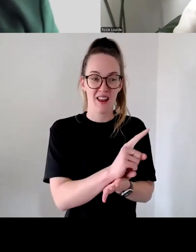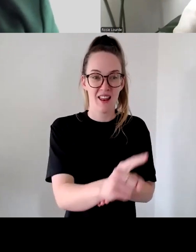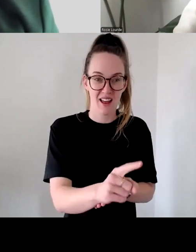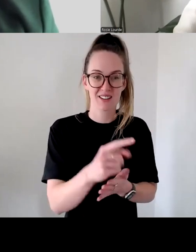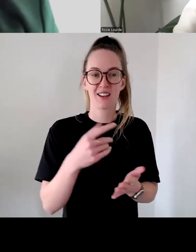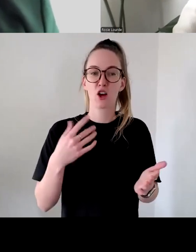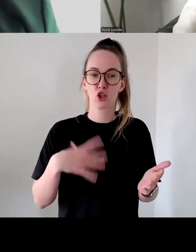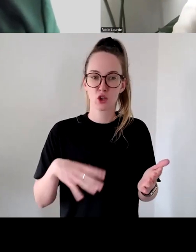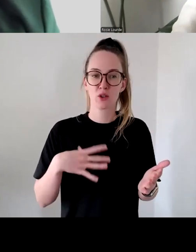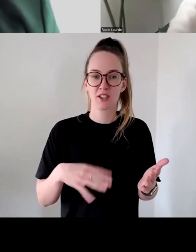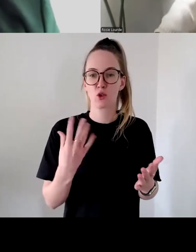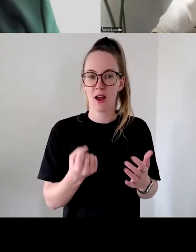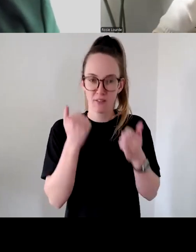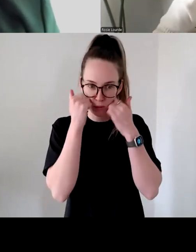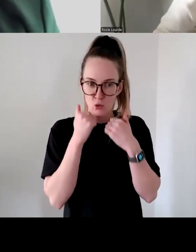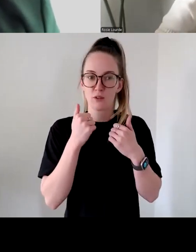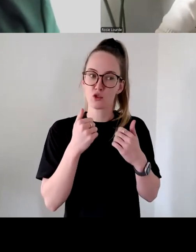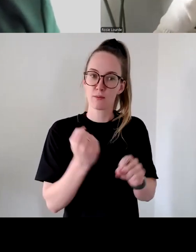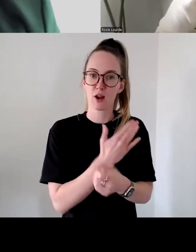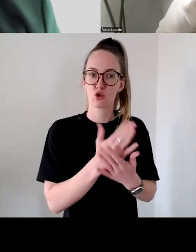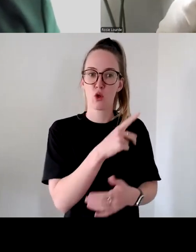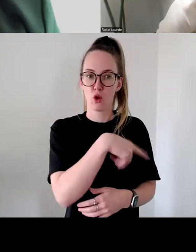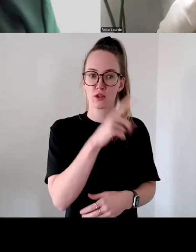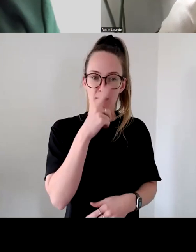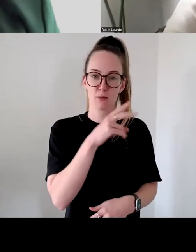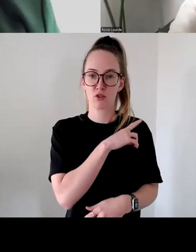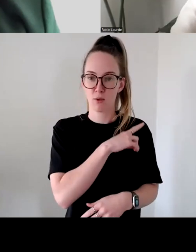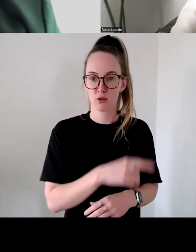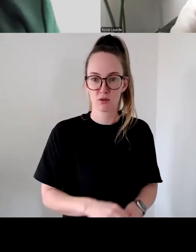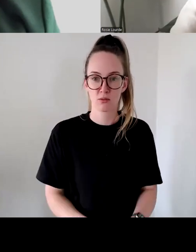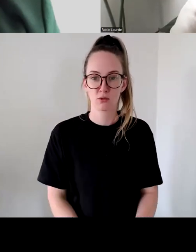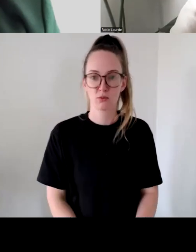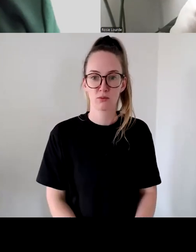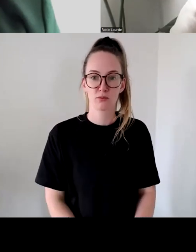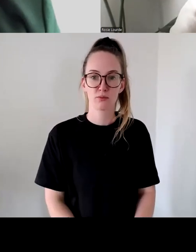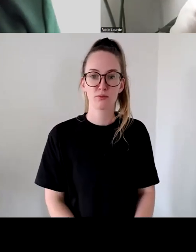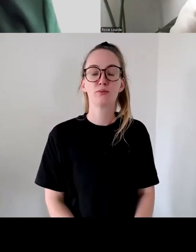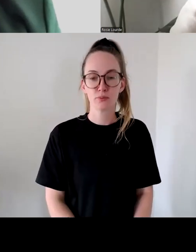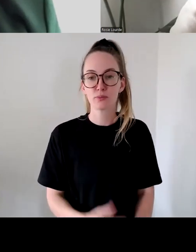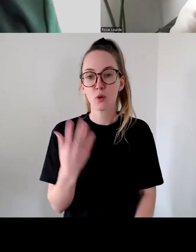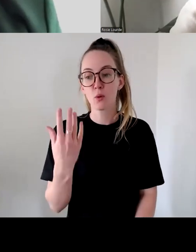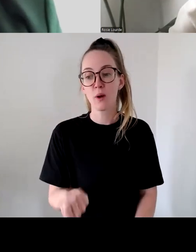Absolutely. There is a question that has come through, that is tangential to this. If someone